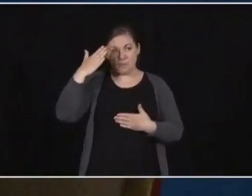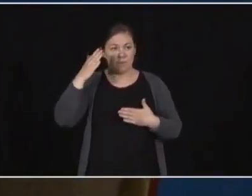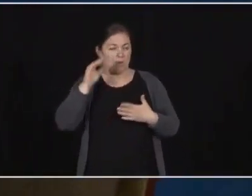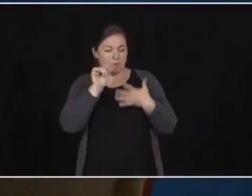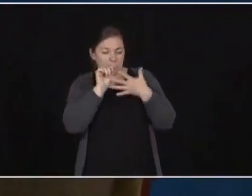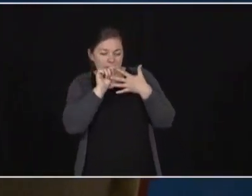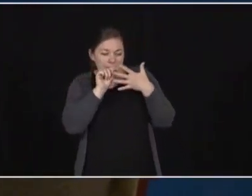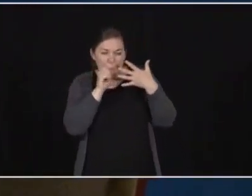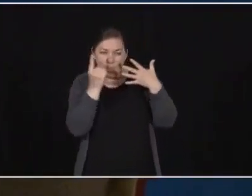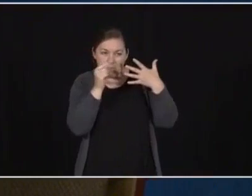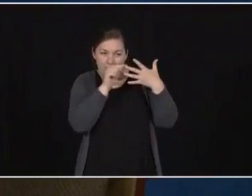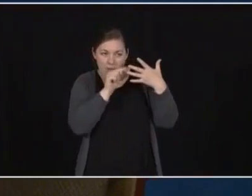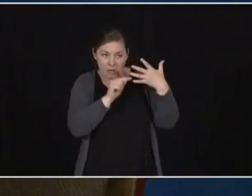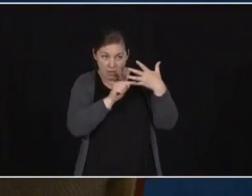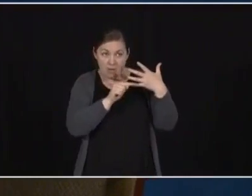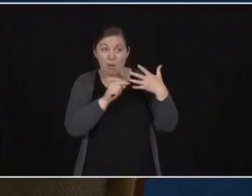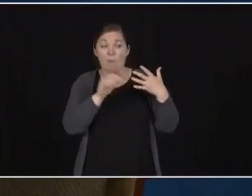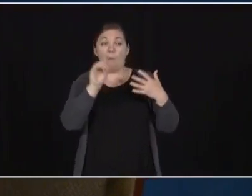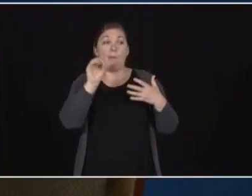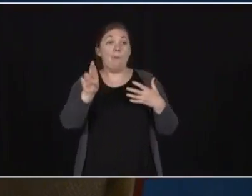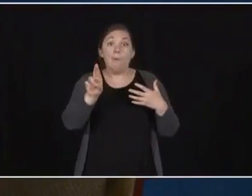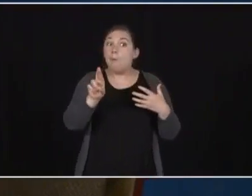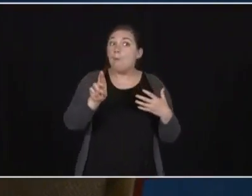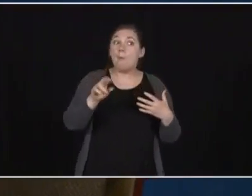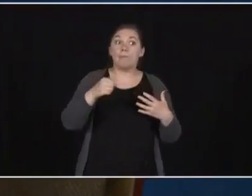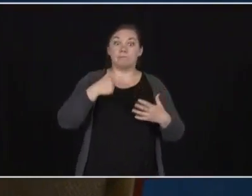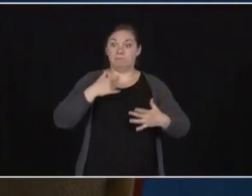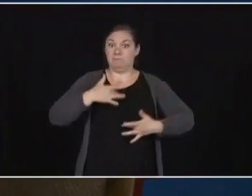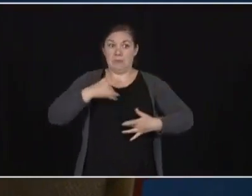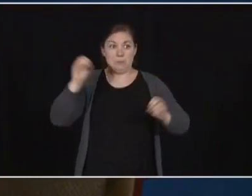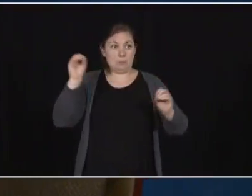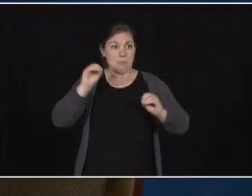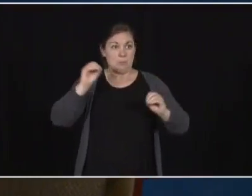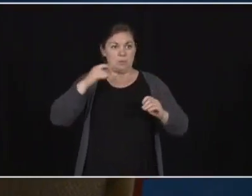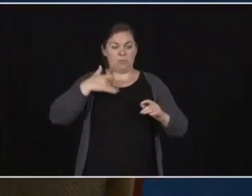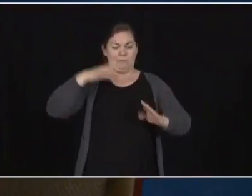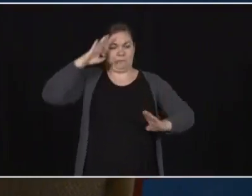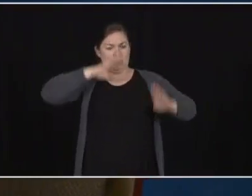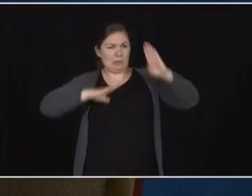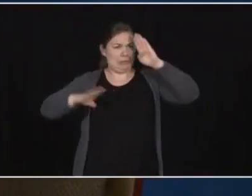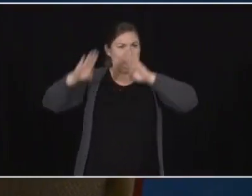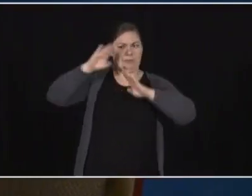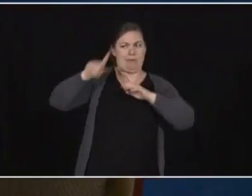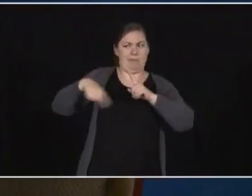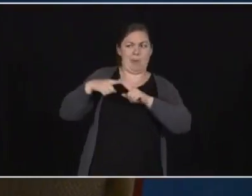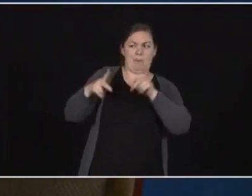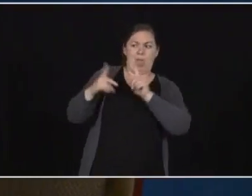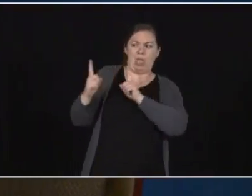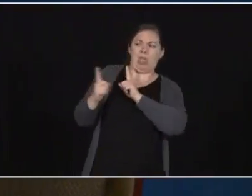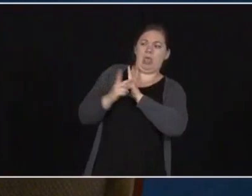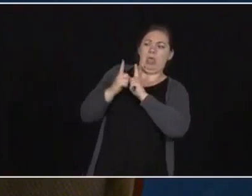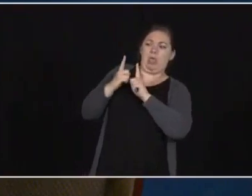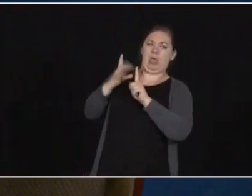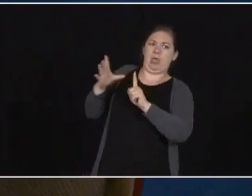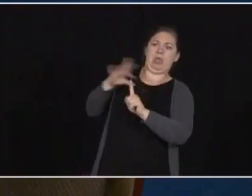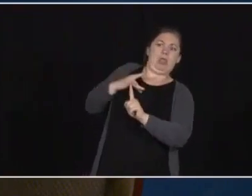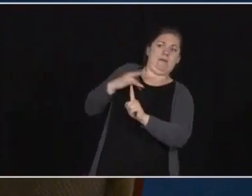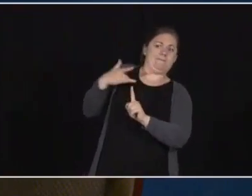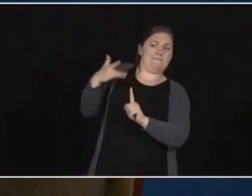The guidelines are still only if you have a symptom or if your asymptomatic and concerns you've been exposed. And then from the perspective this is target of